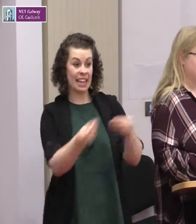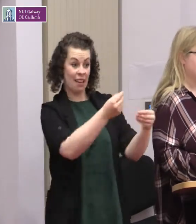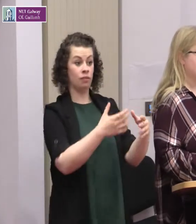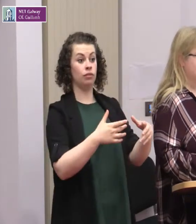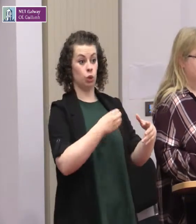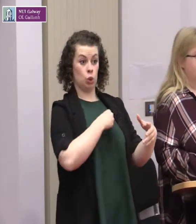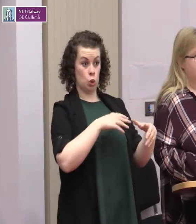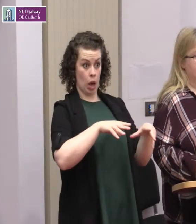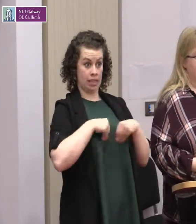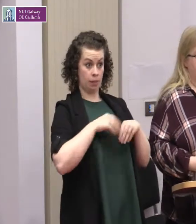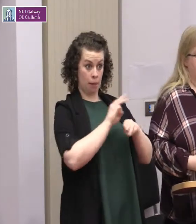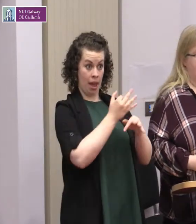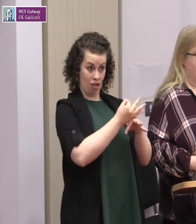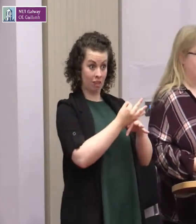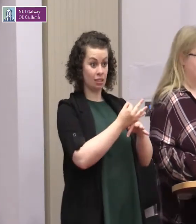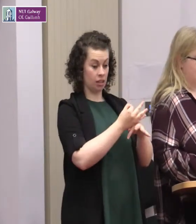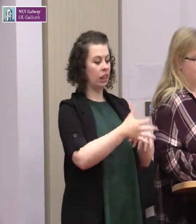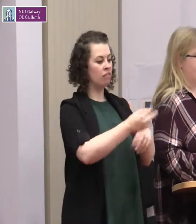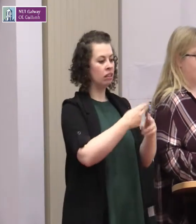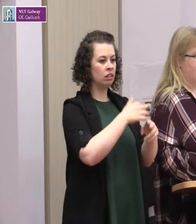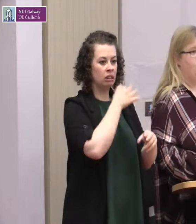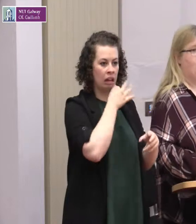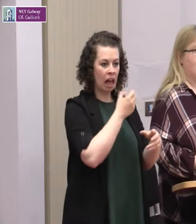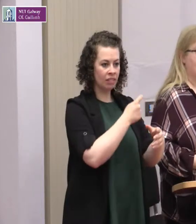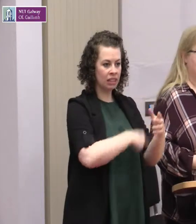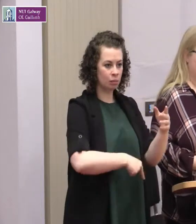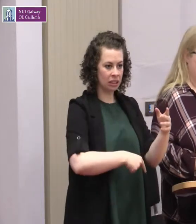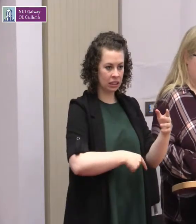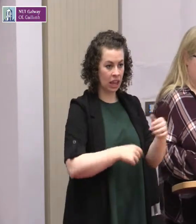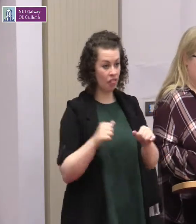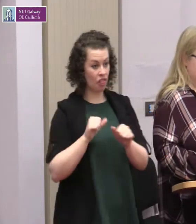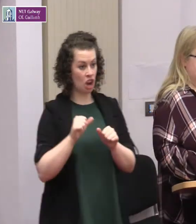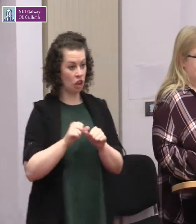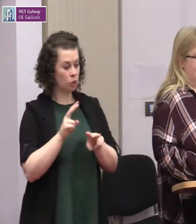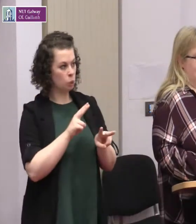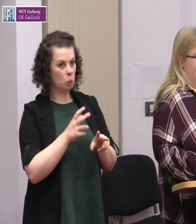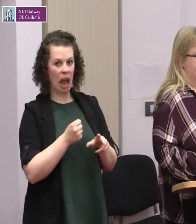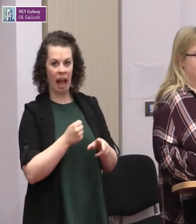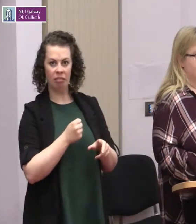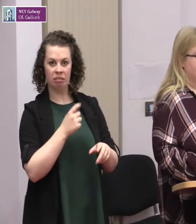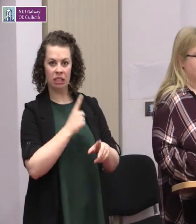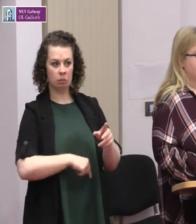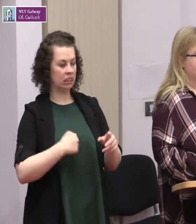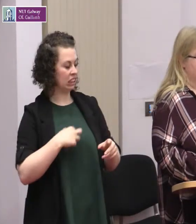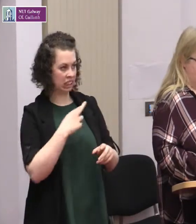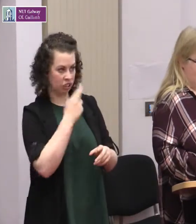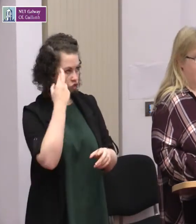nuns would hear an institution would hear, oh gosh, we didn't realise there was something